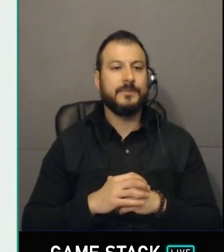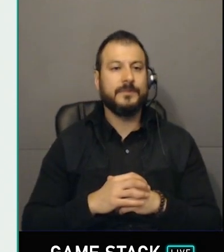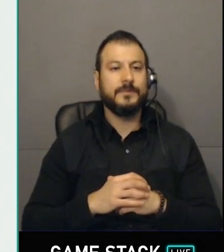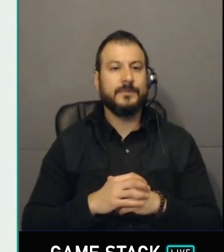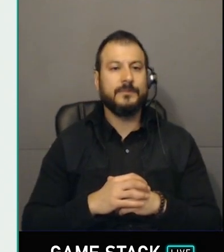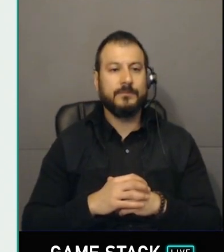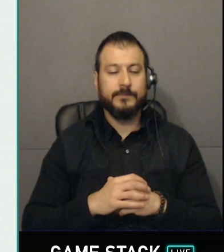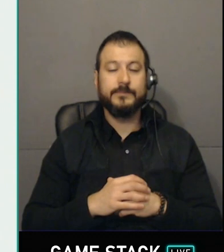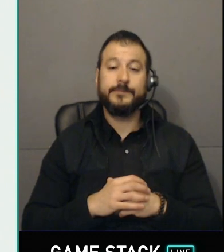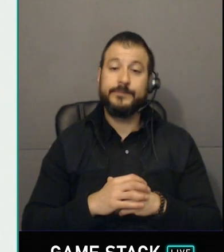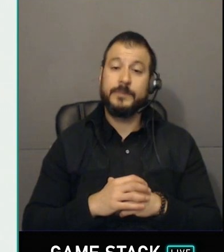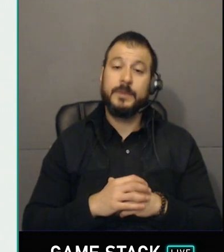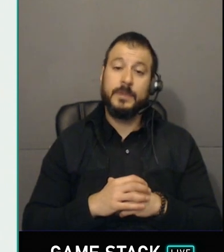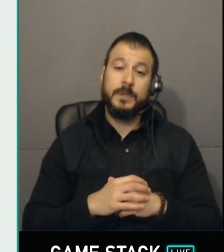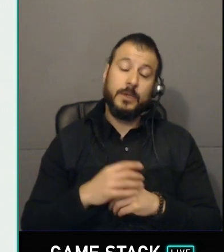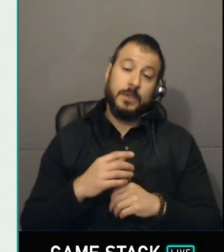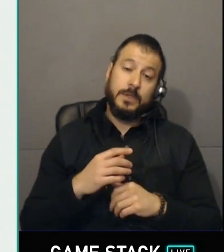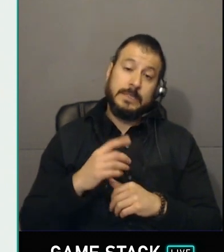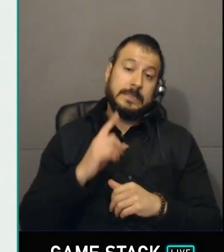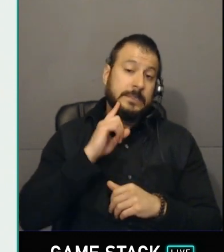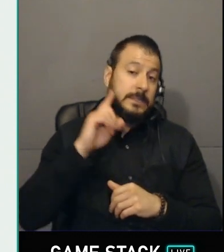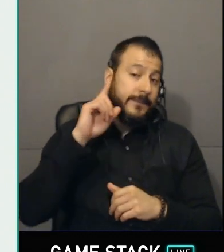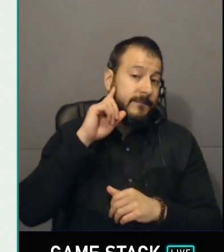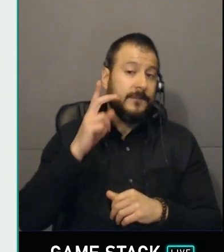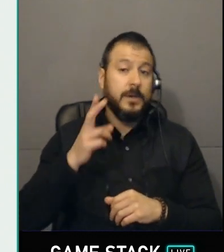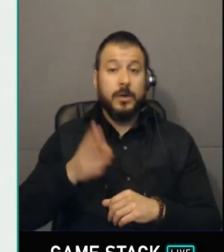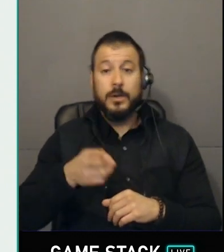For deaf and hard of hearing,